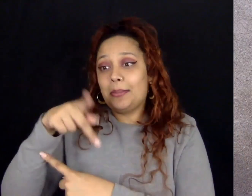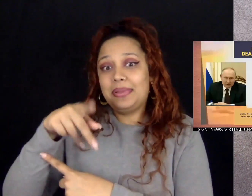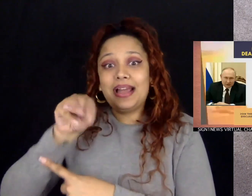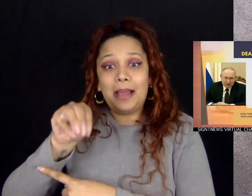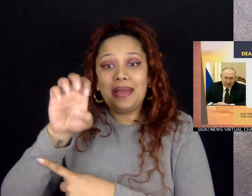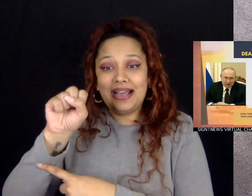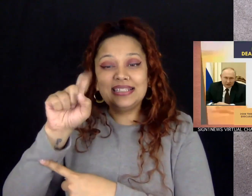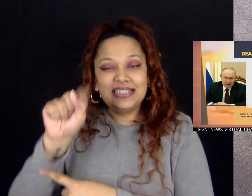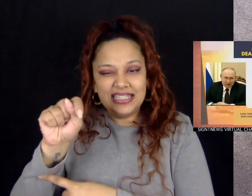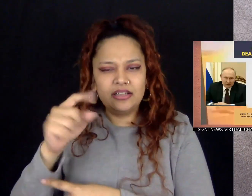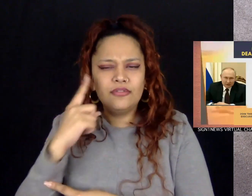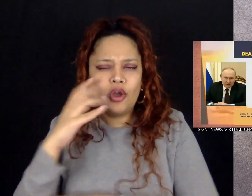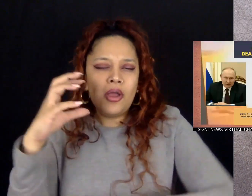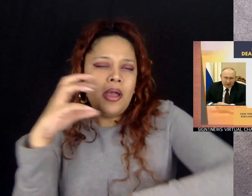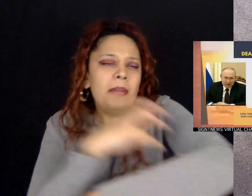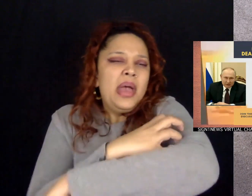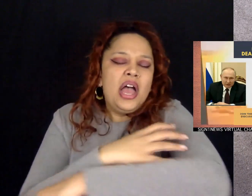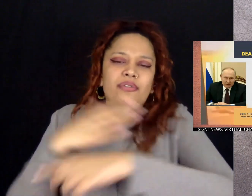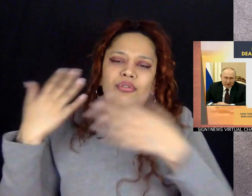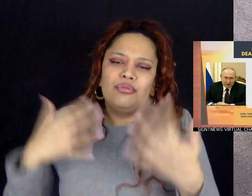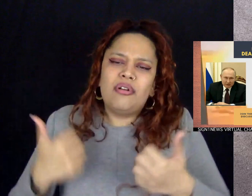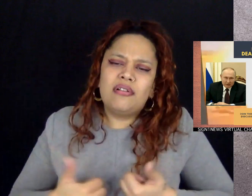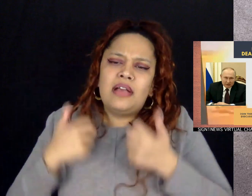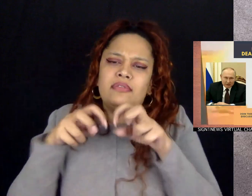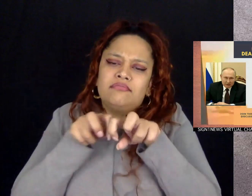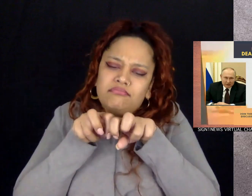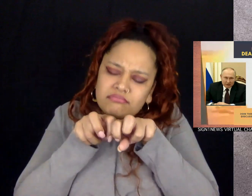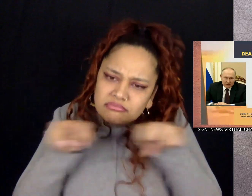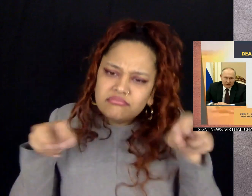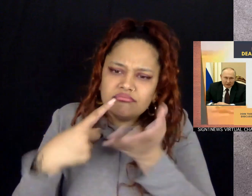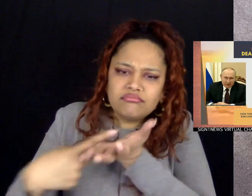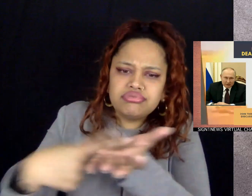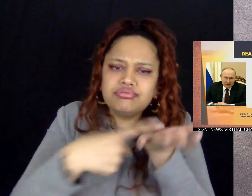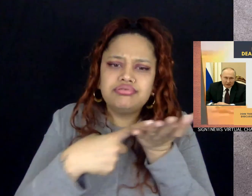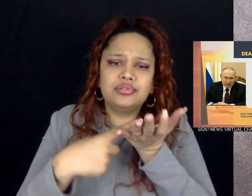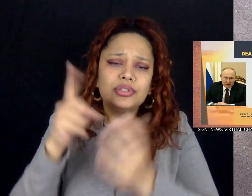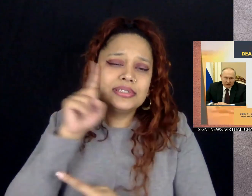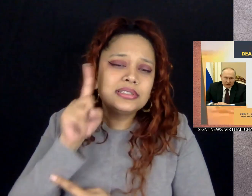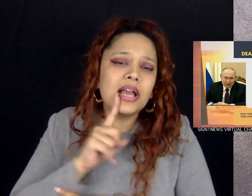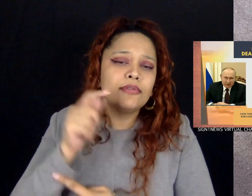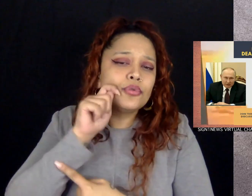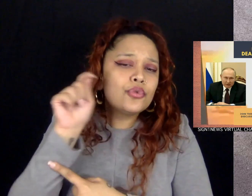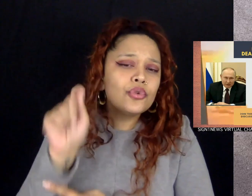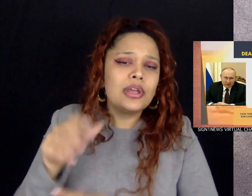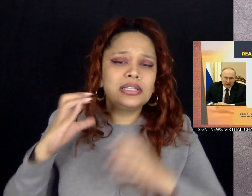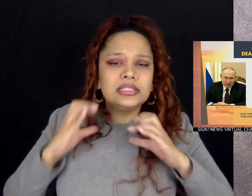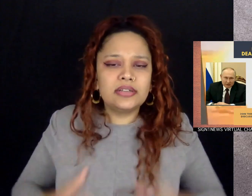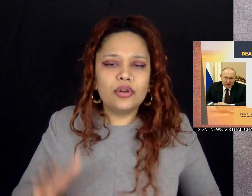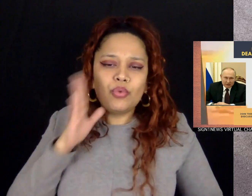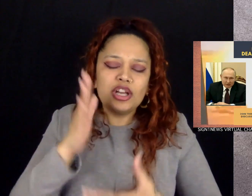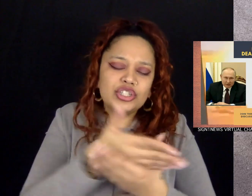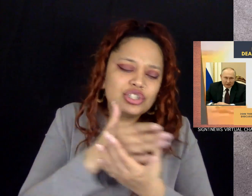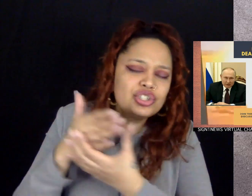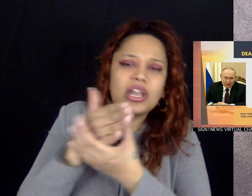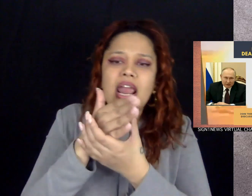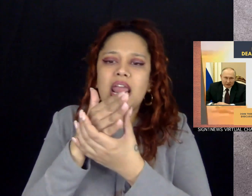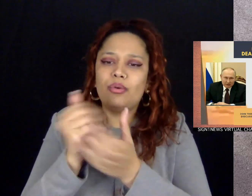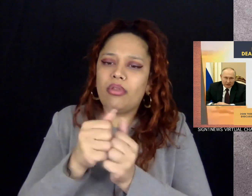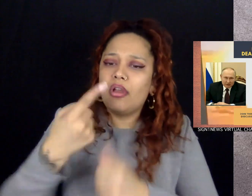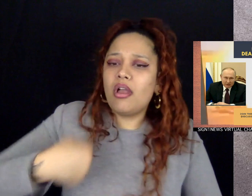time join us for a powerful live discussion with deaf Ukrainian citizens who will share with us